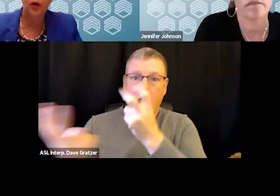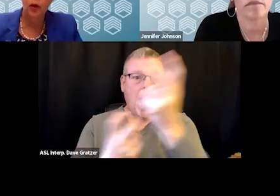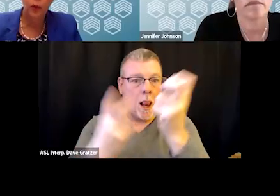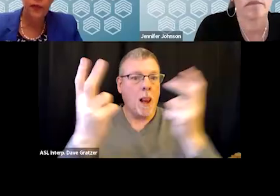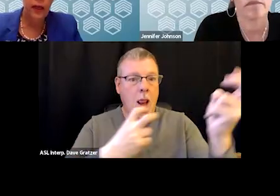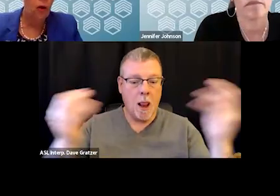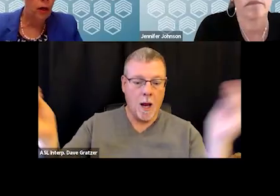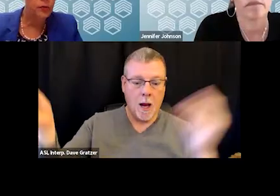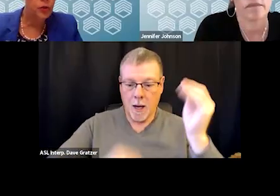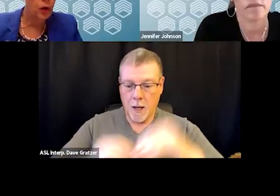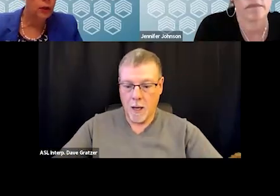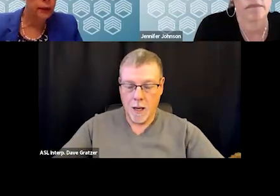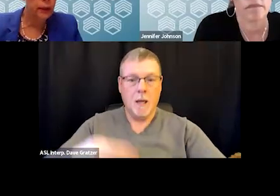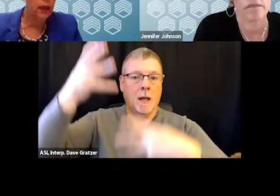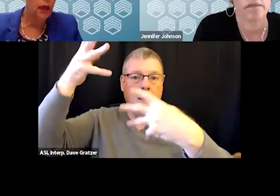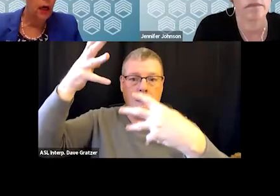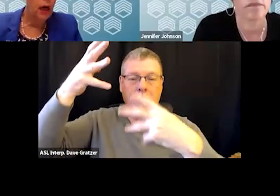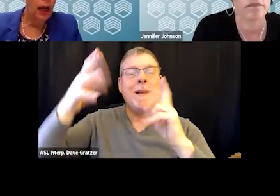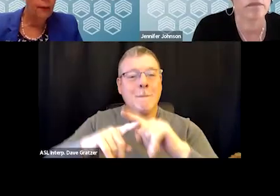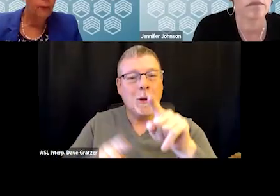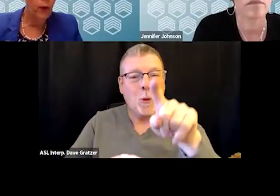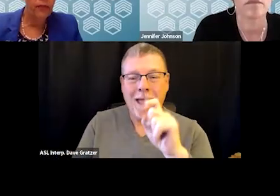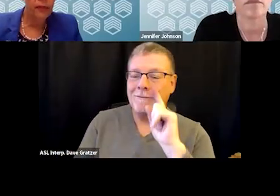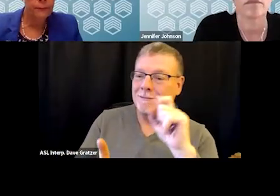to what they are struggling, um, with.